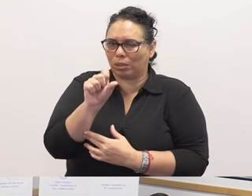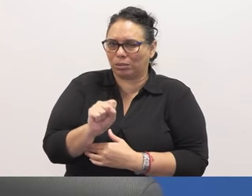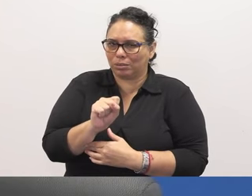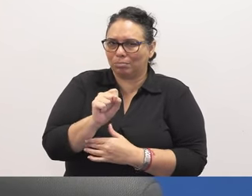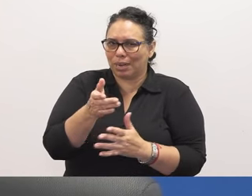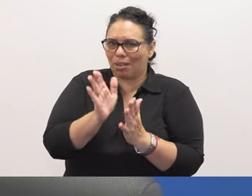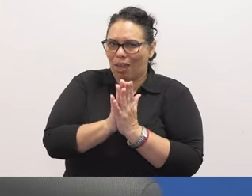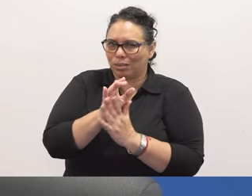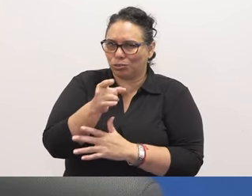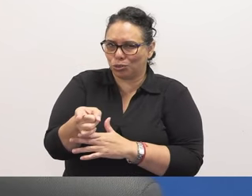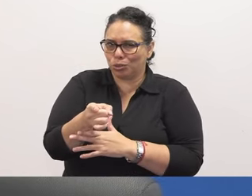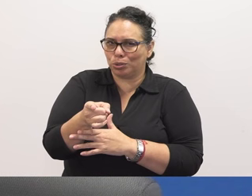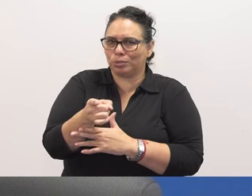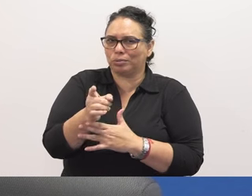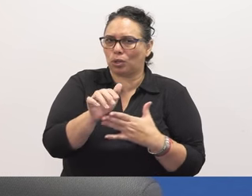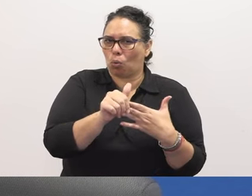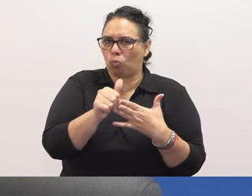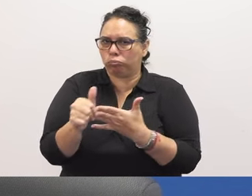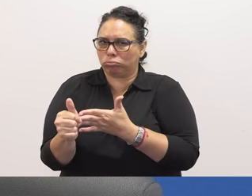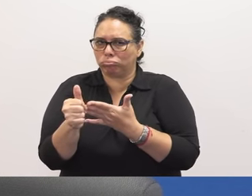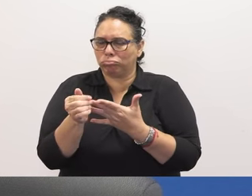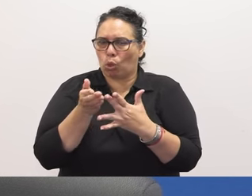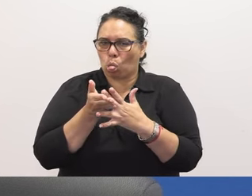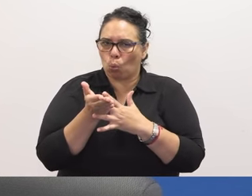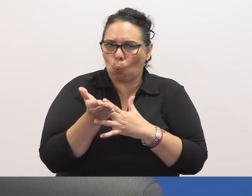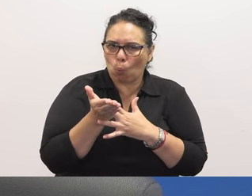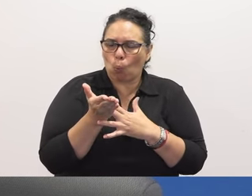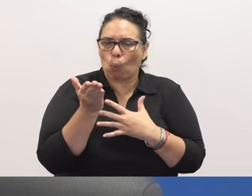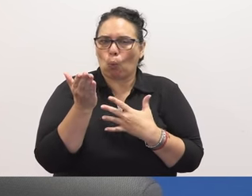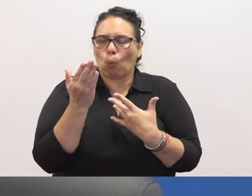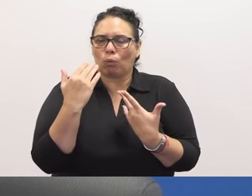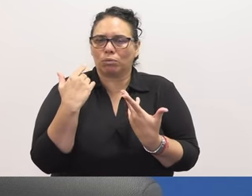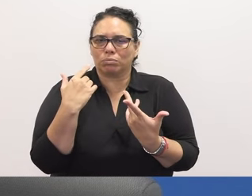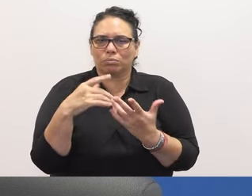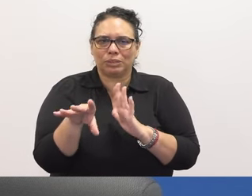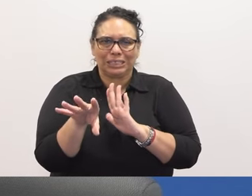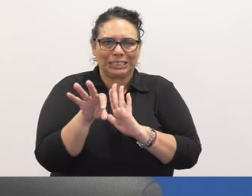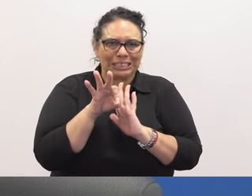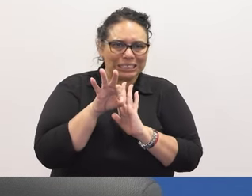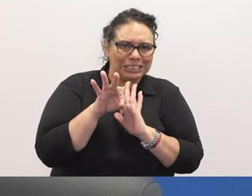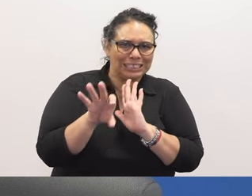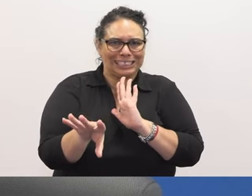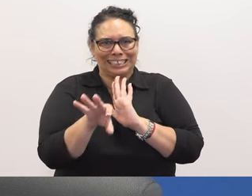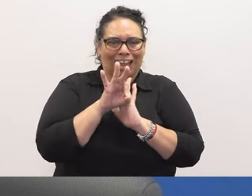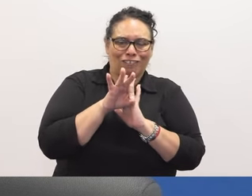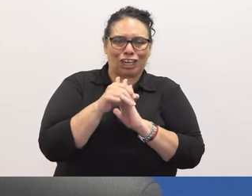if you can sort of walk us through this discovering gravity reference that you made,